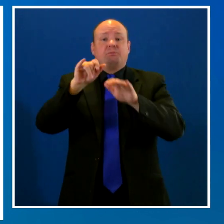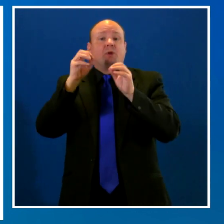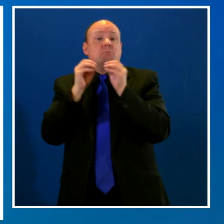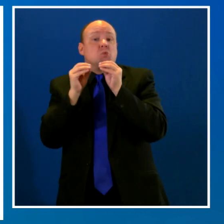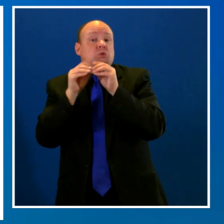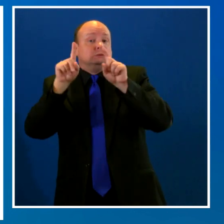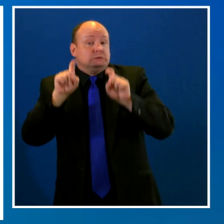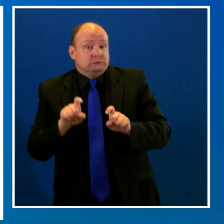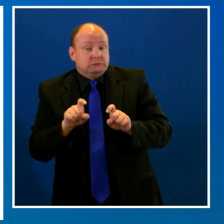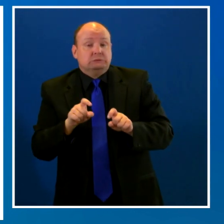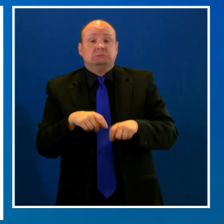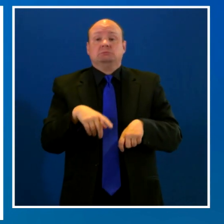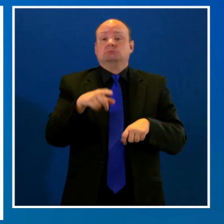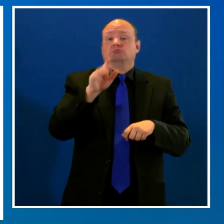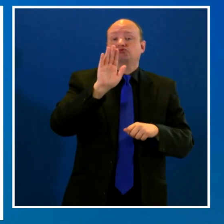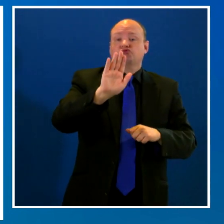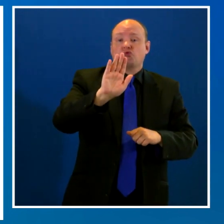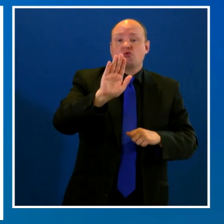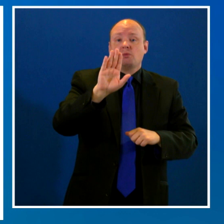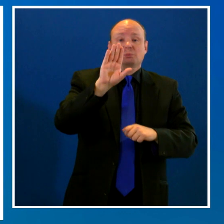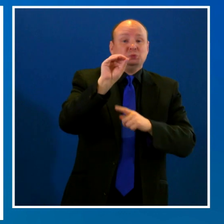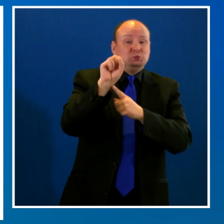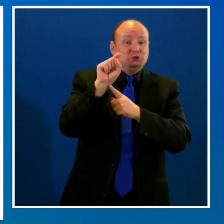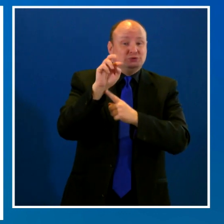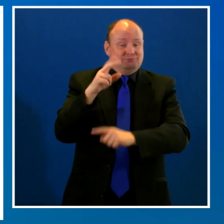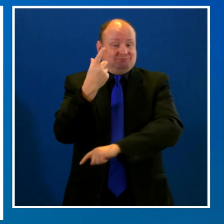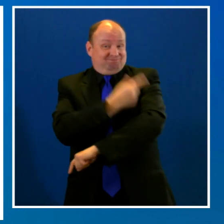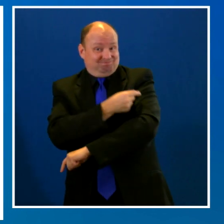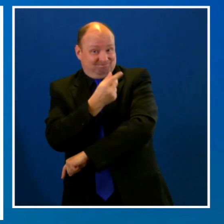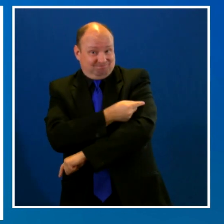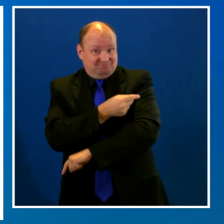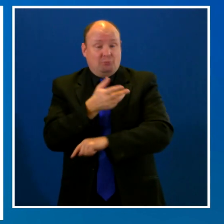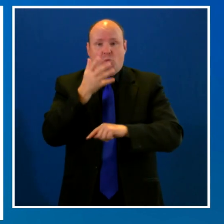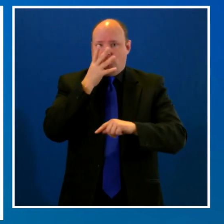vaccines across the state and plans to release more than 10